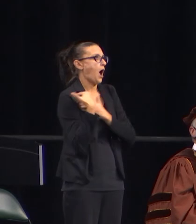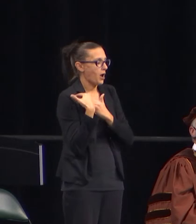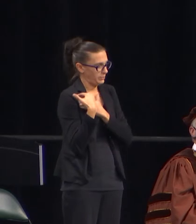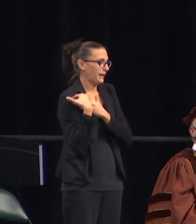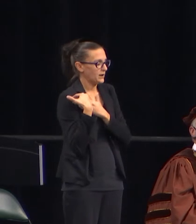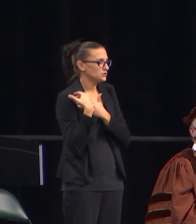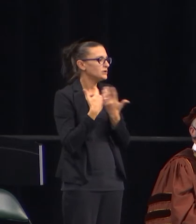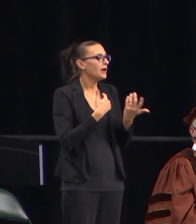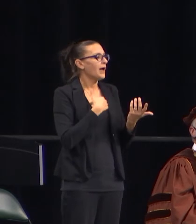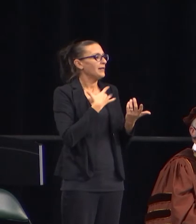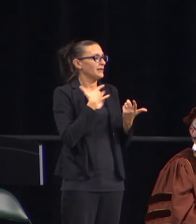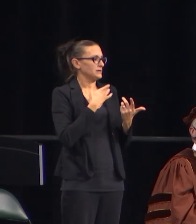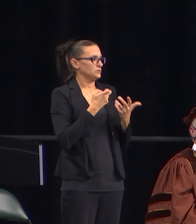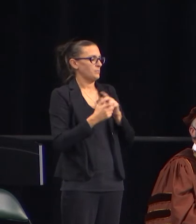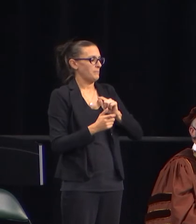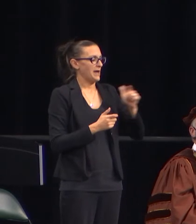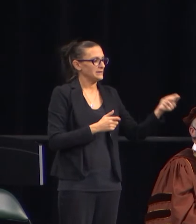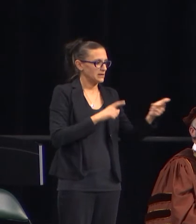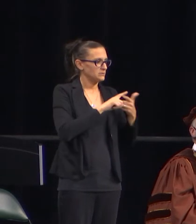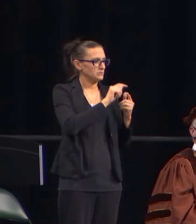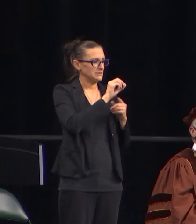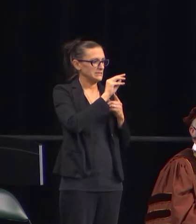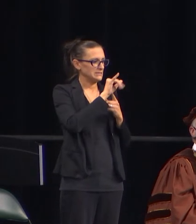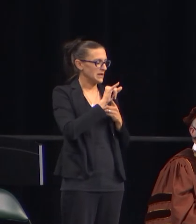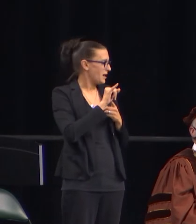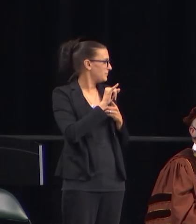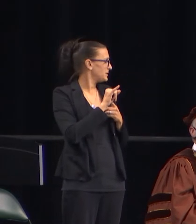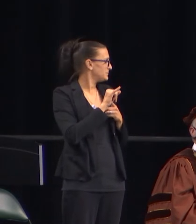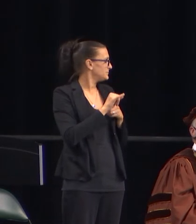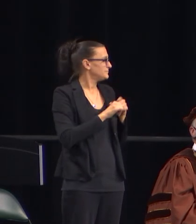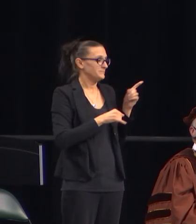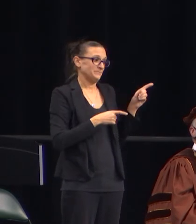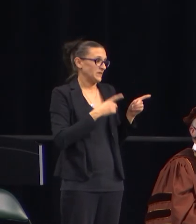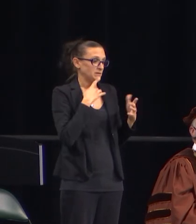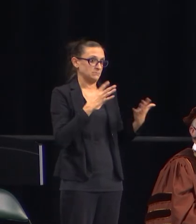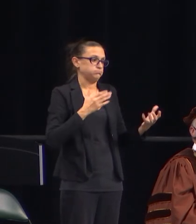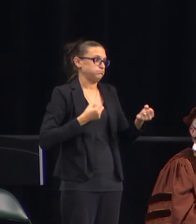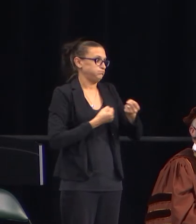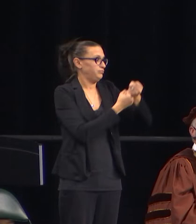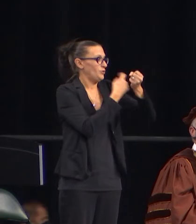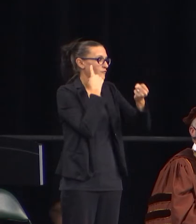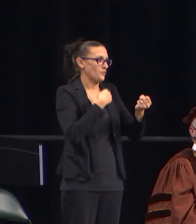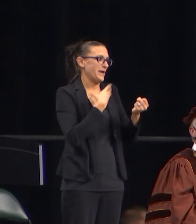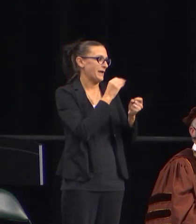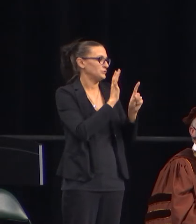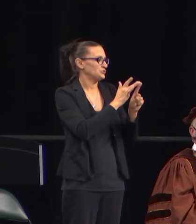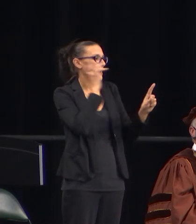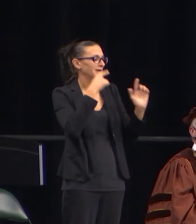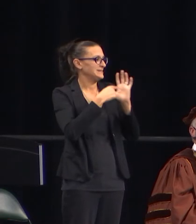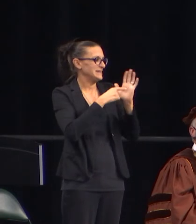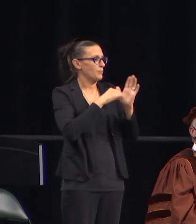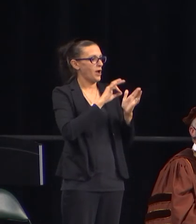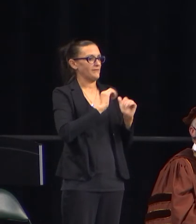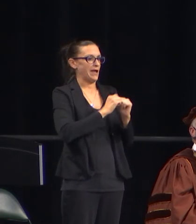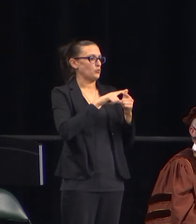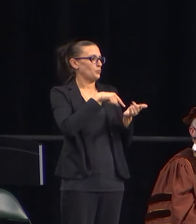I'd like to pass it over to Tomi now. She's not only the wind beneath my wings, but a shining example of paying it forward in Central Texas